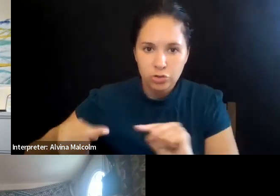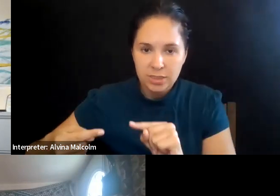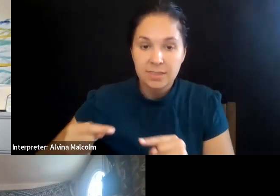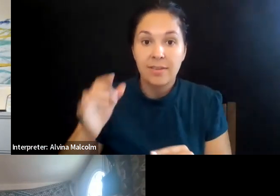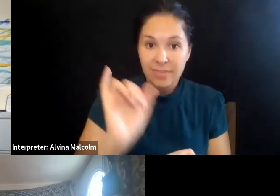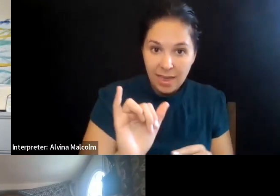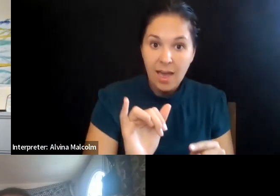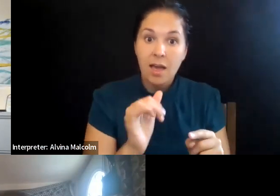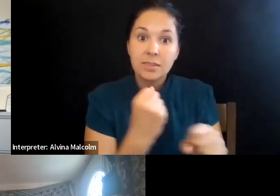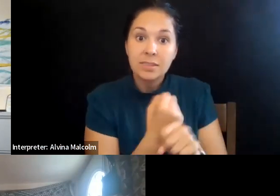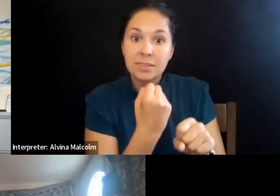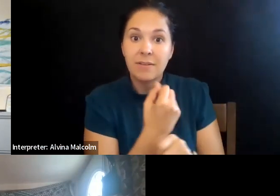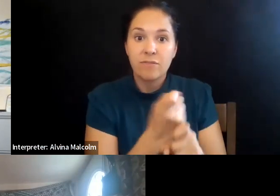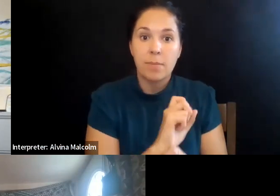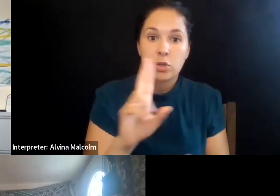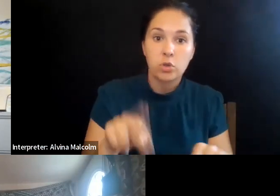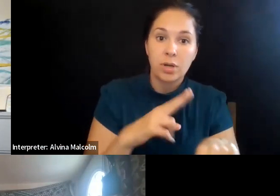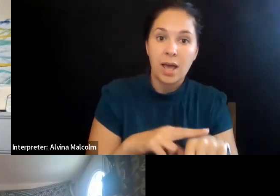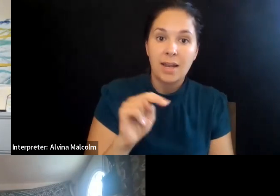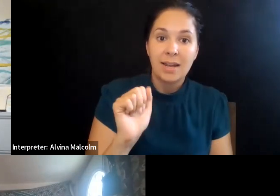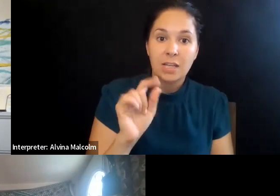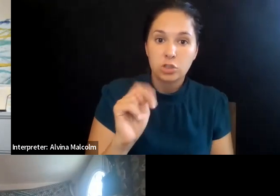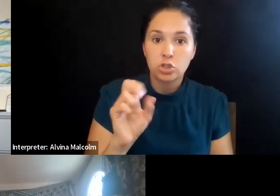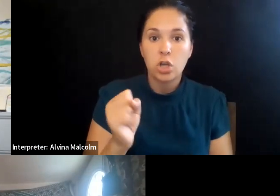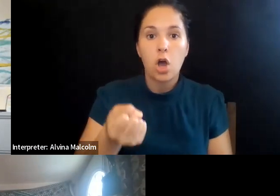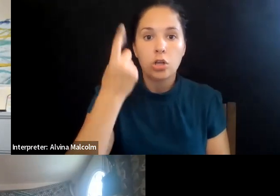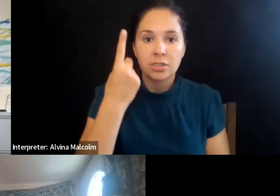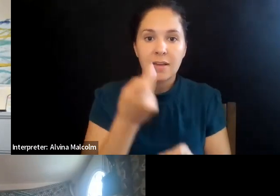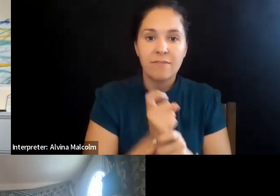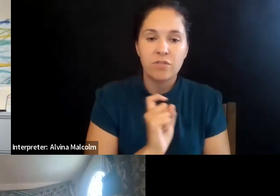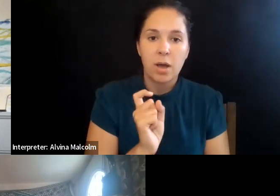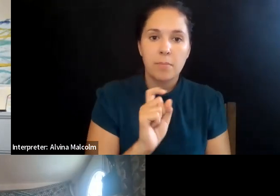four times more afternoon than people with disabilities during disasters,